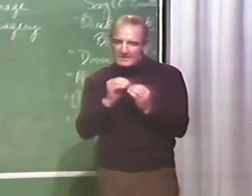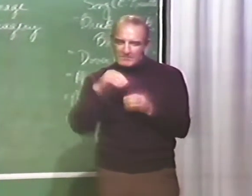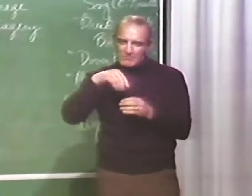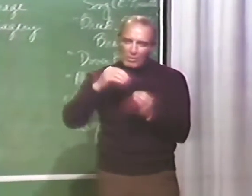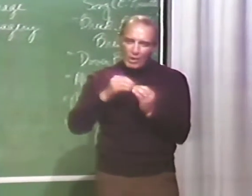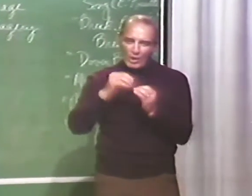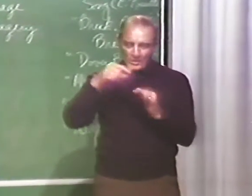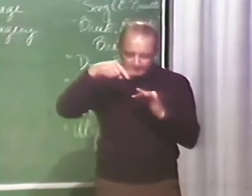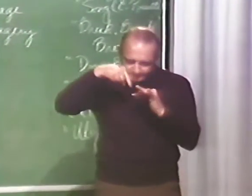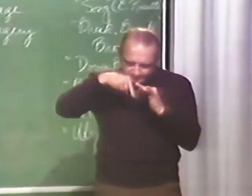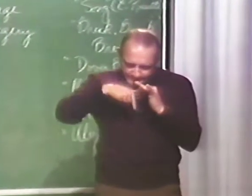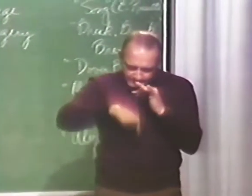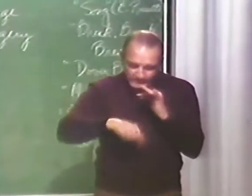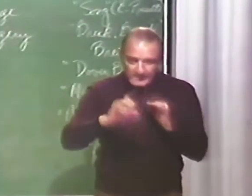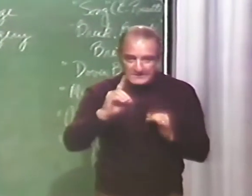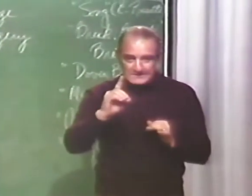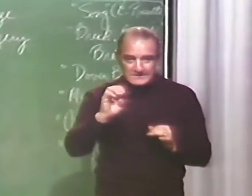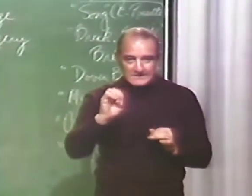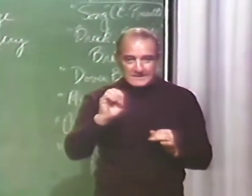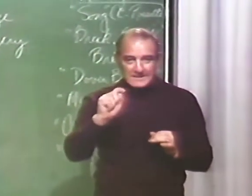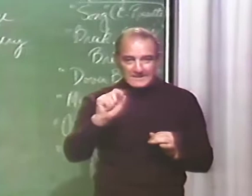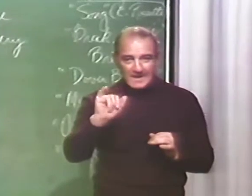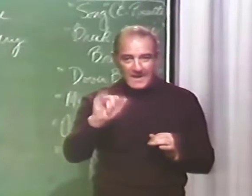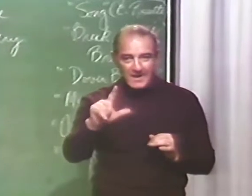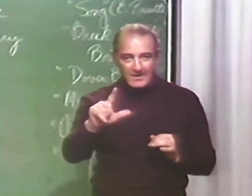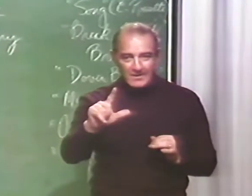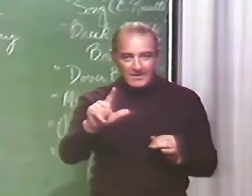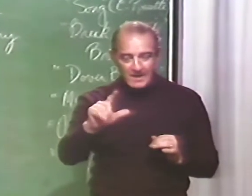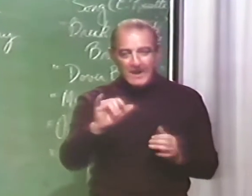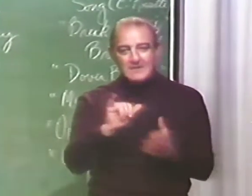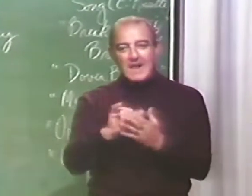IN MORE DETAIL.